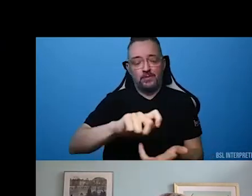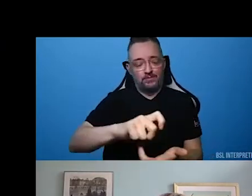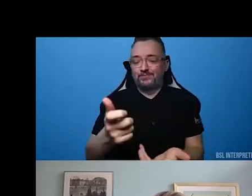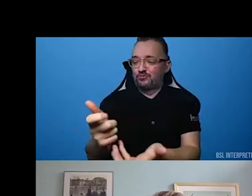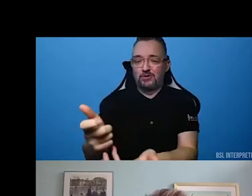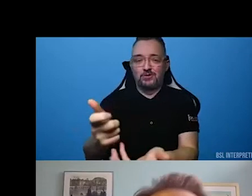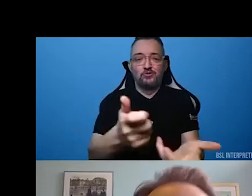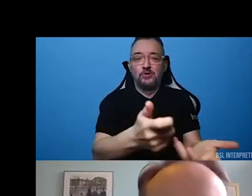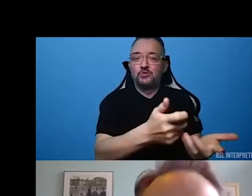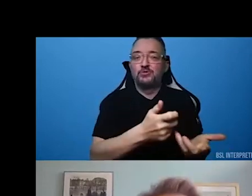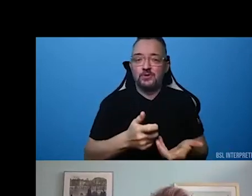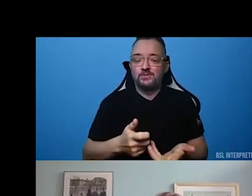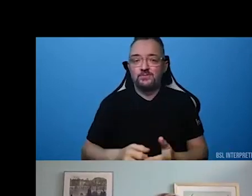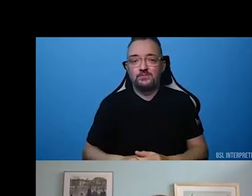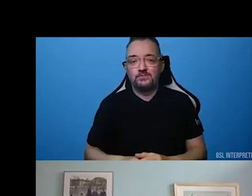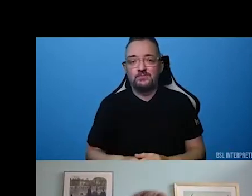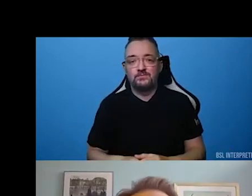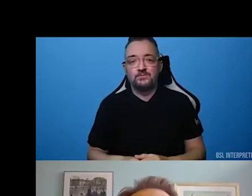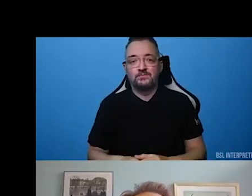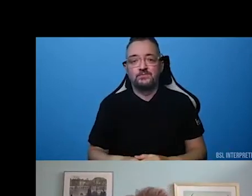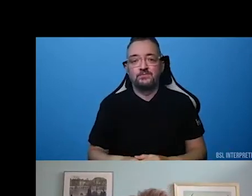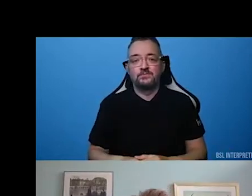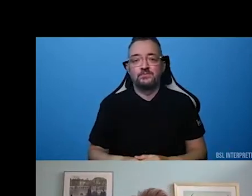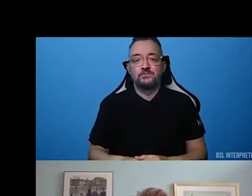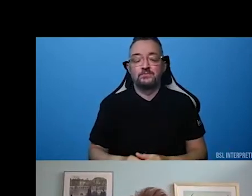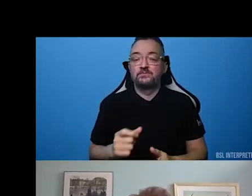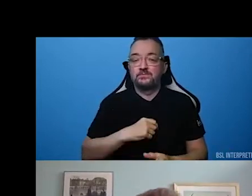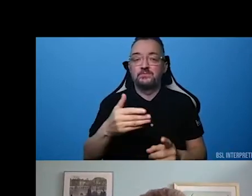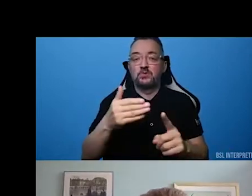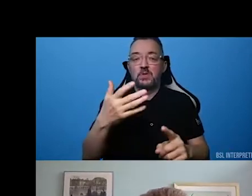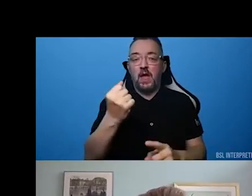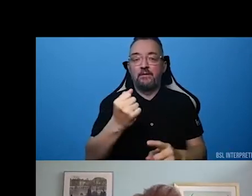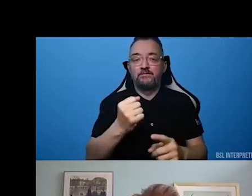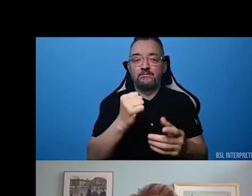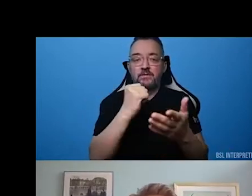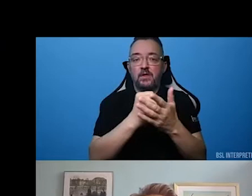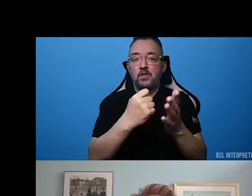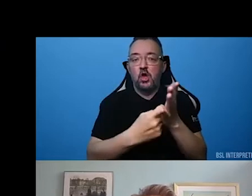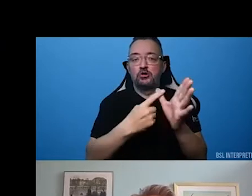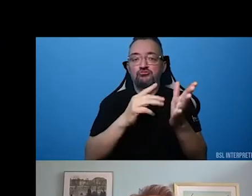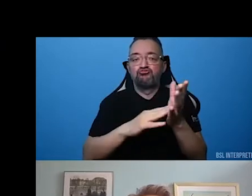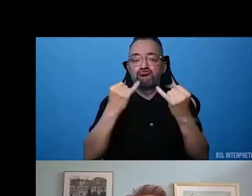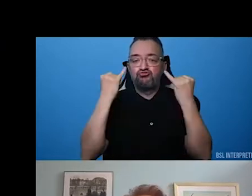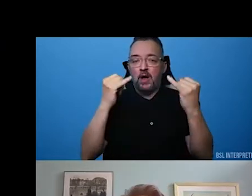that you could fit in something that size. We noticed there's emblems of the ram down the bottom and the eagle.